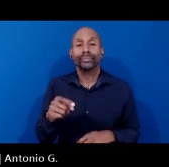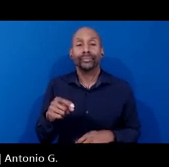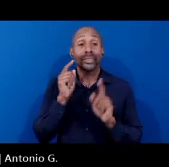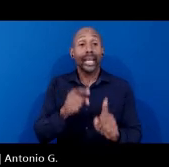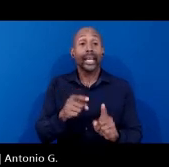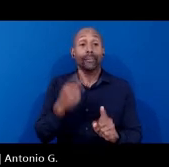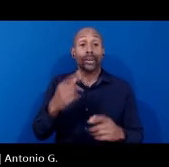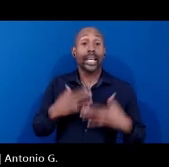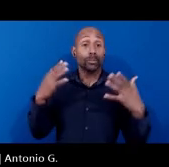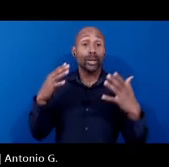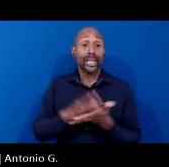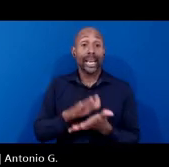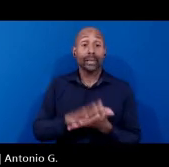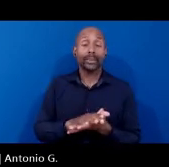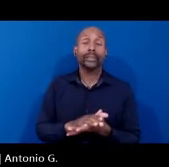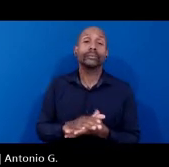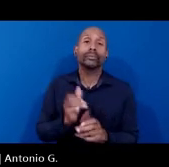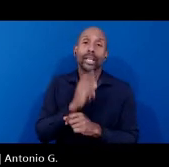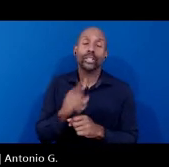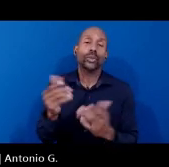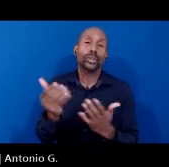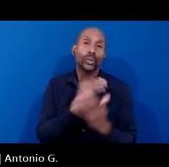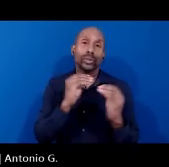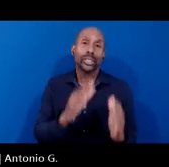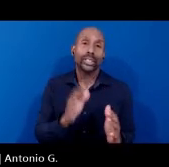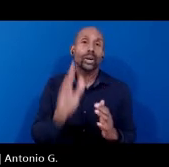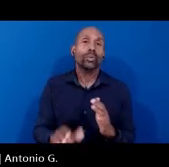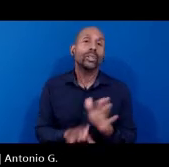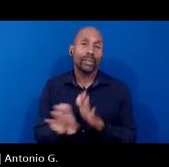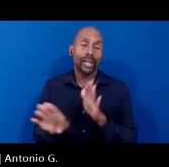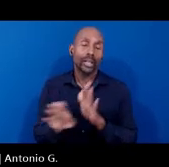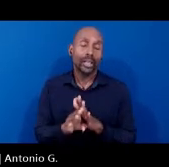networks of peers and have an increased confidence with the